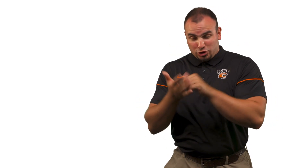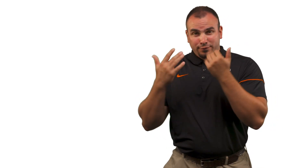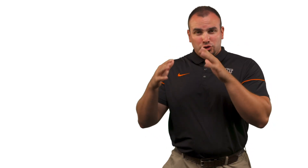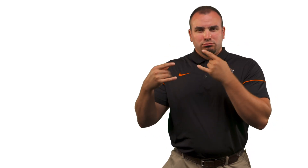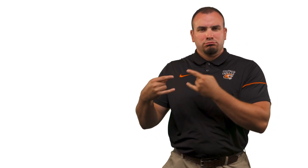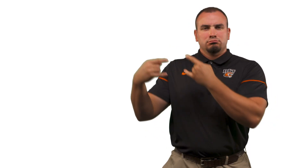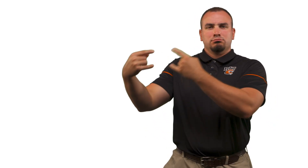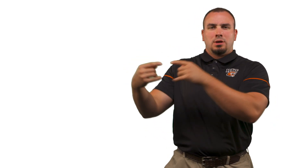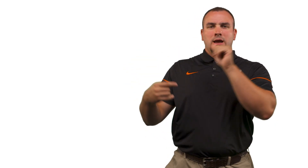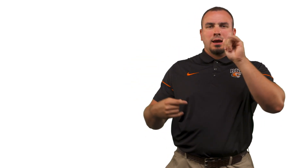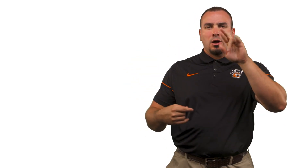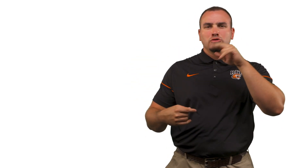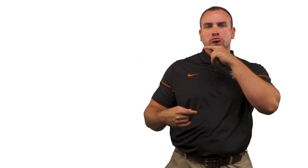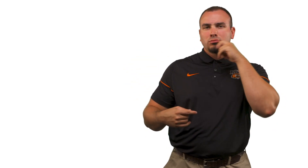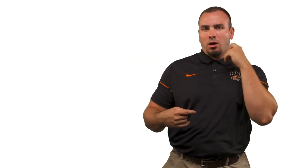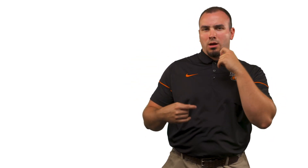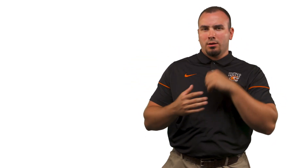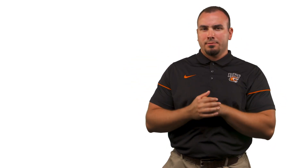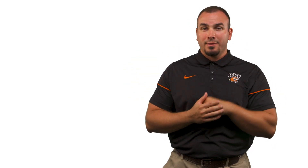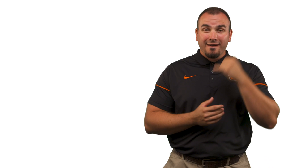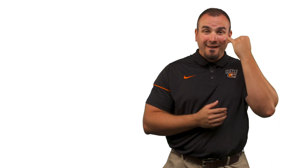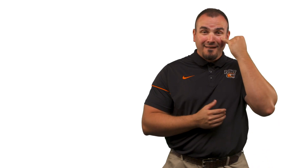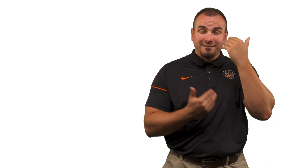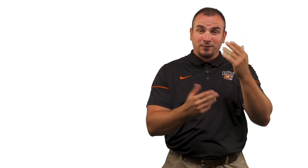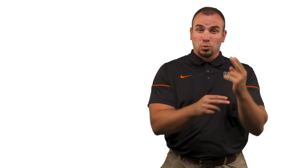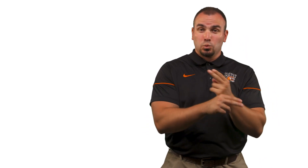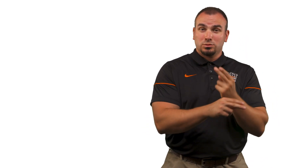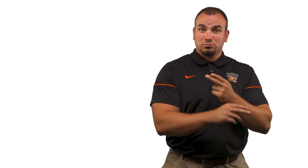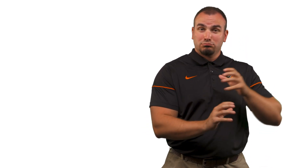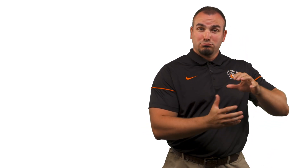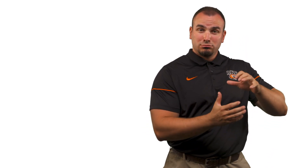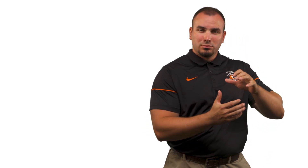and allow to air dry.